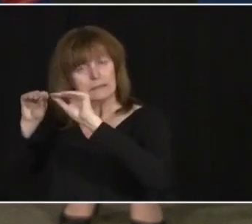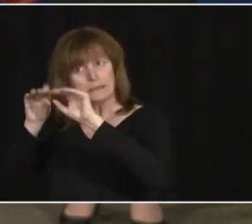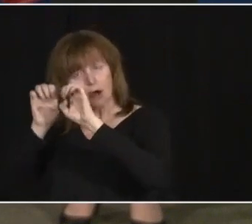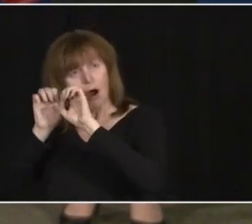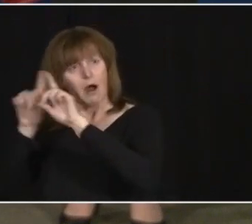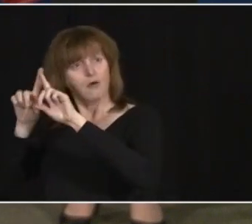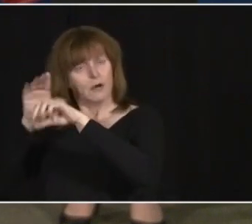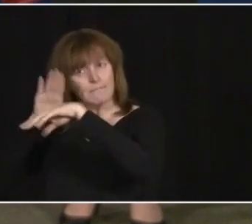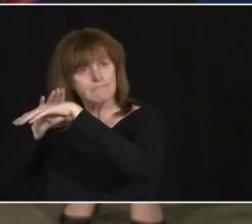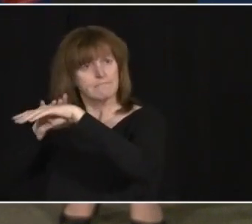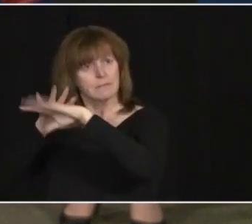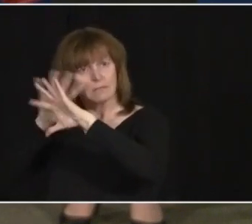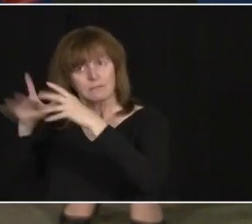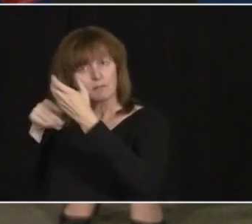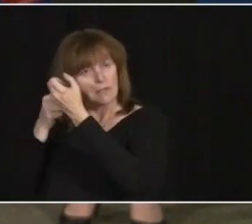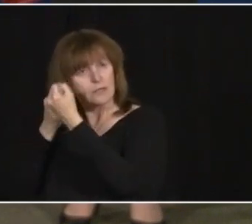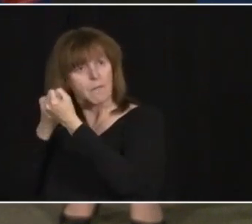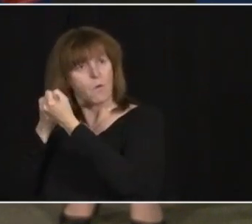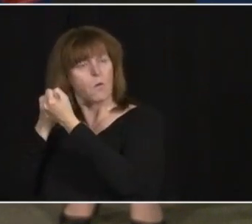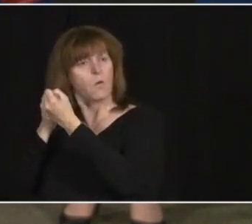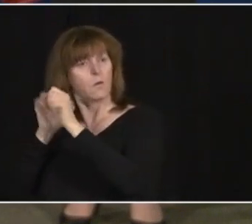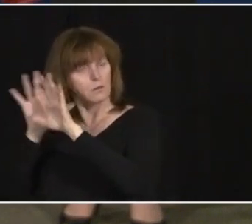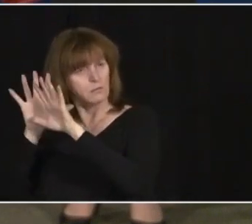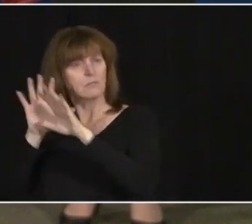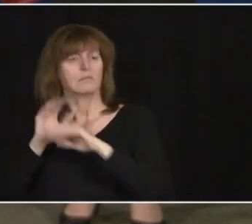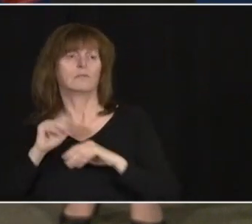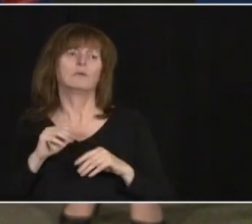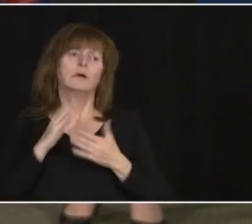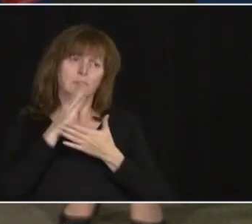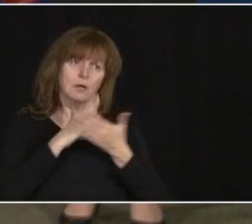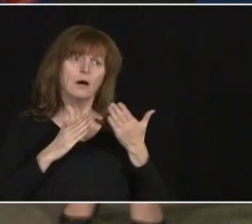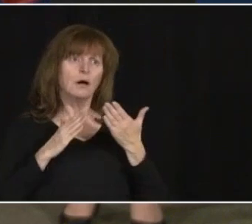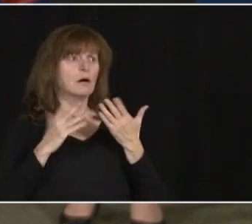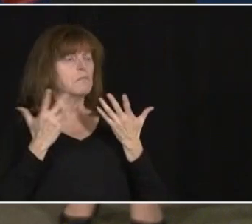Some communities there's a couple of families, multiple families living in